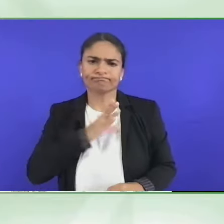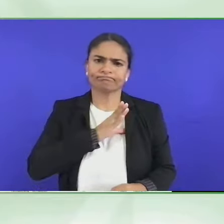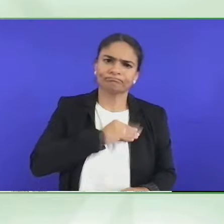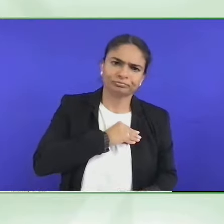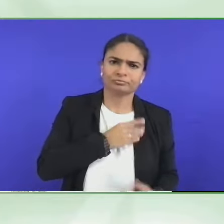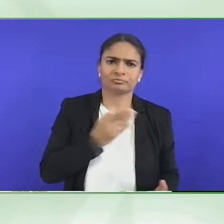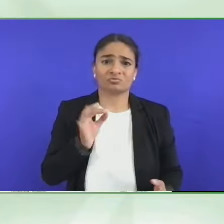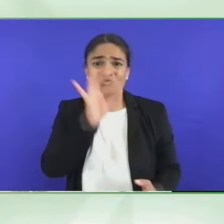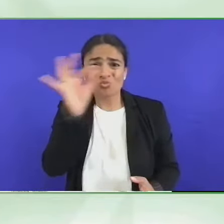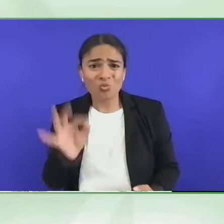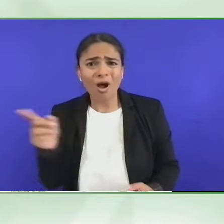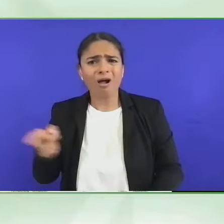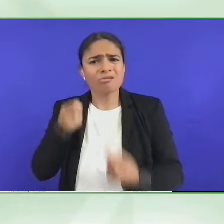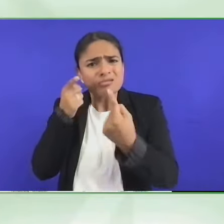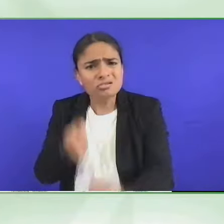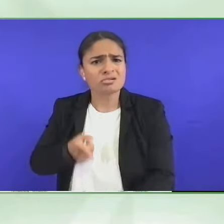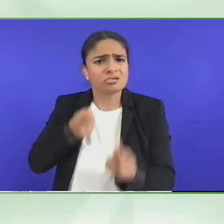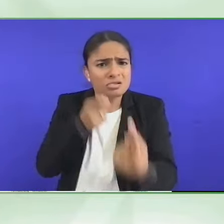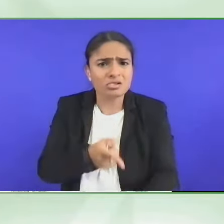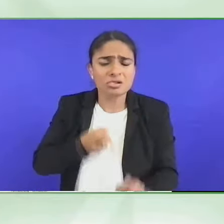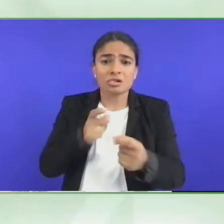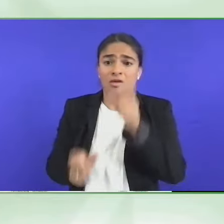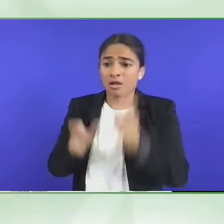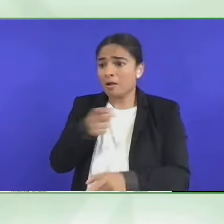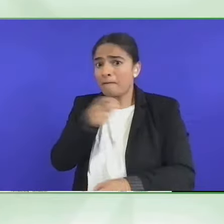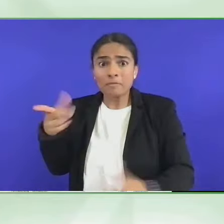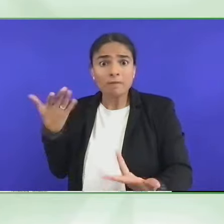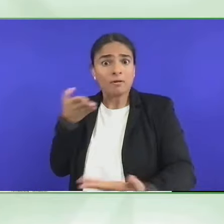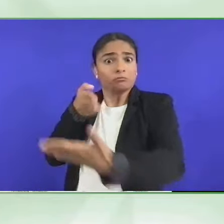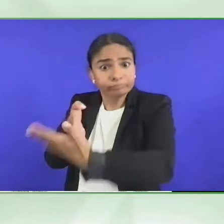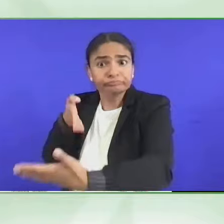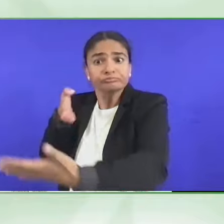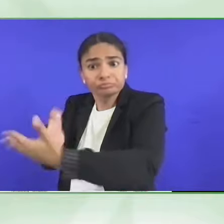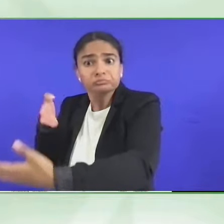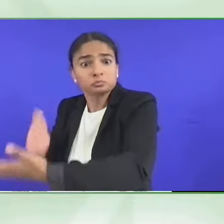I joined the Academy of Management and there is a real interesting